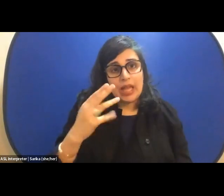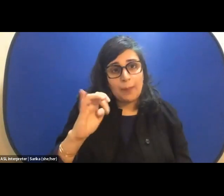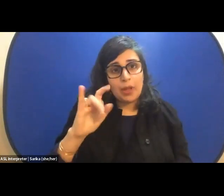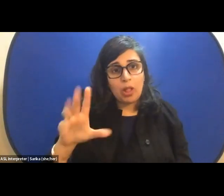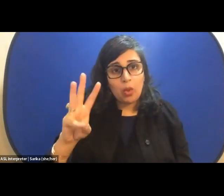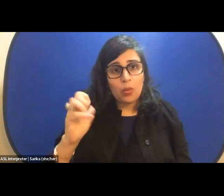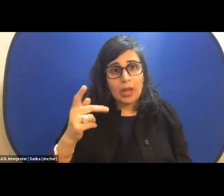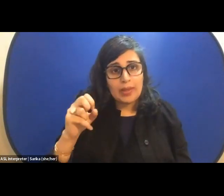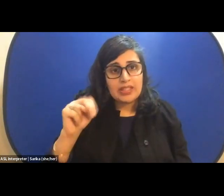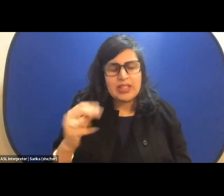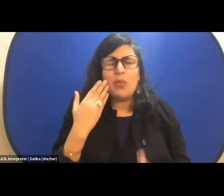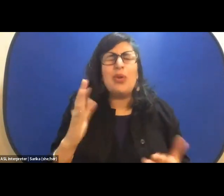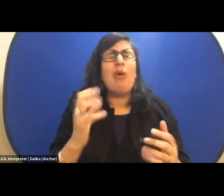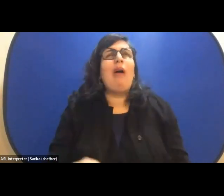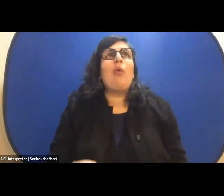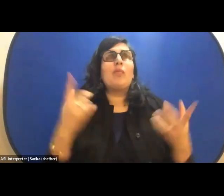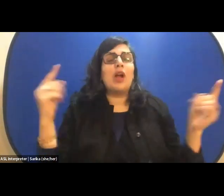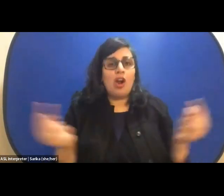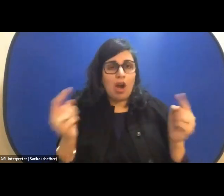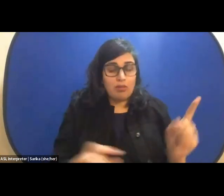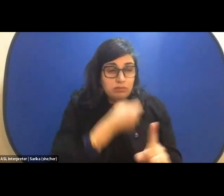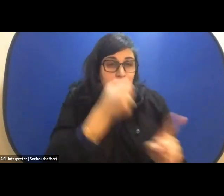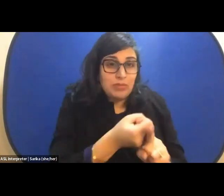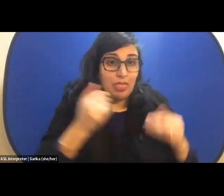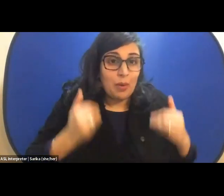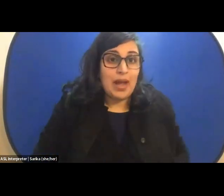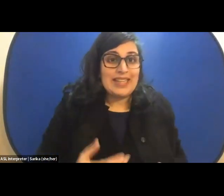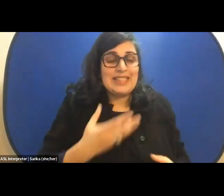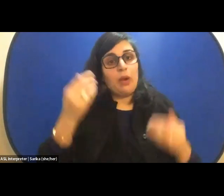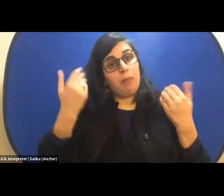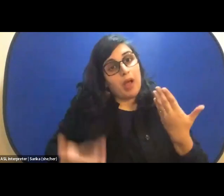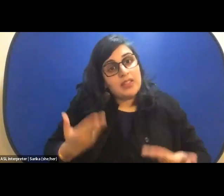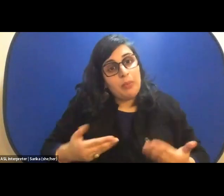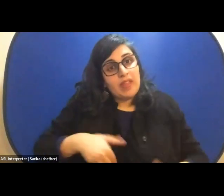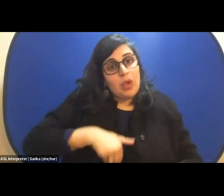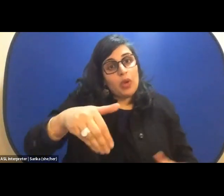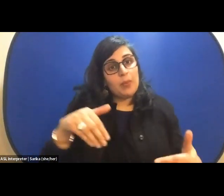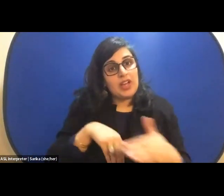exposed to dangerous chemical weapons. And we do not know how much harm has been caused to their